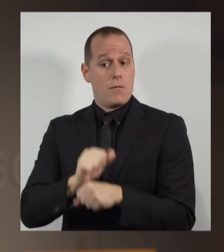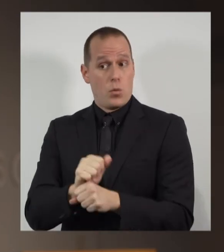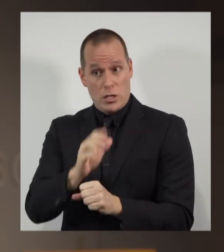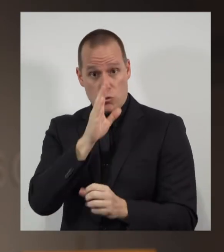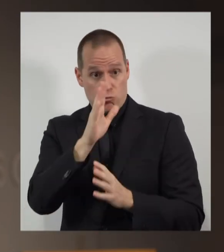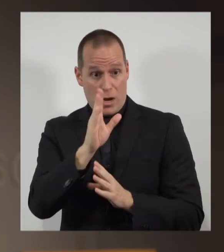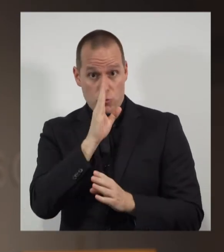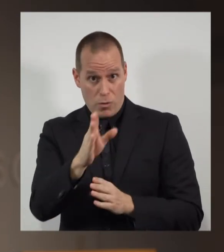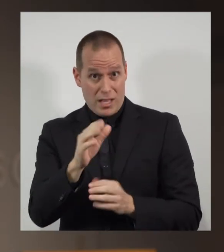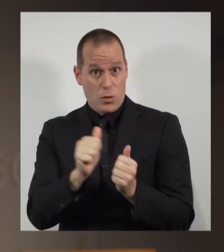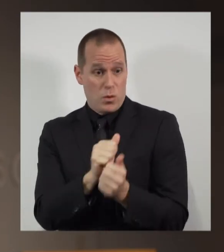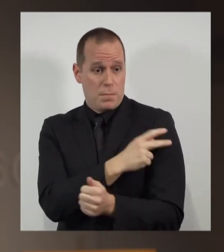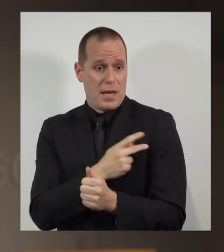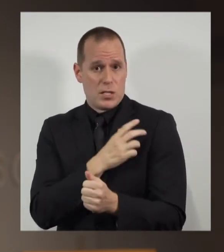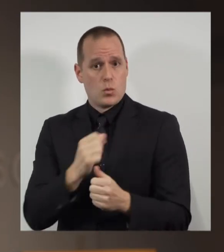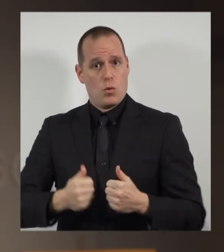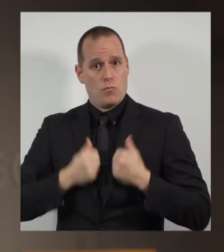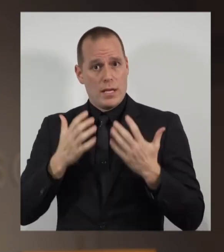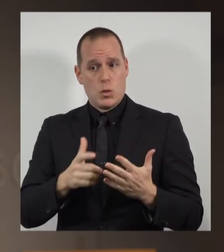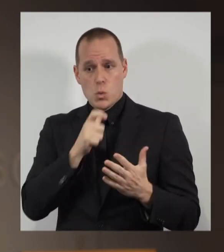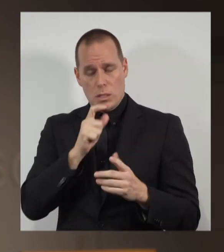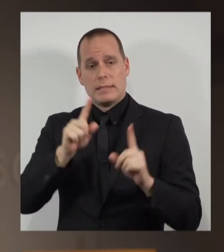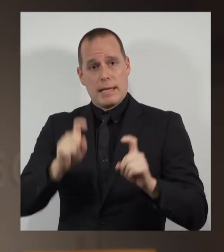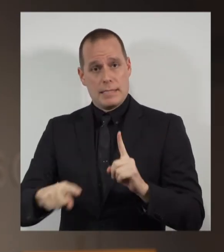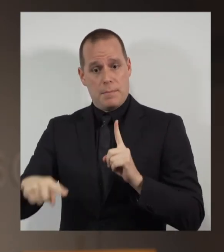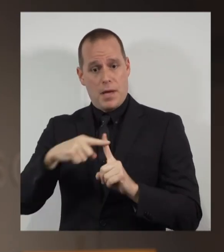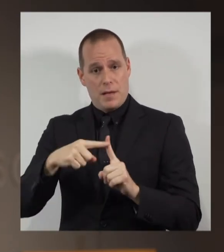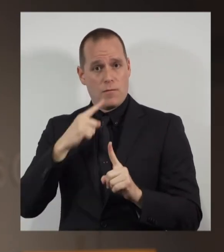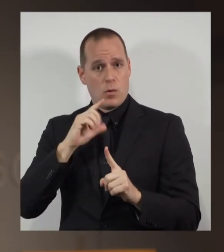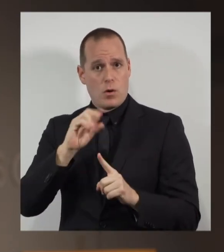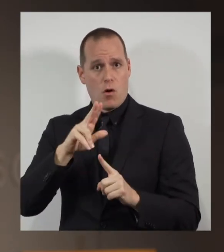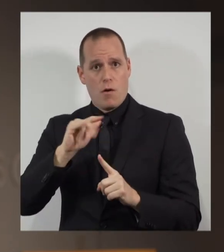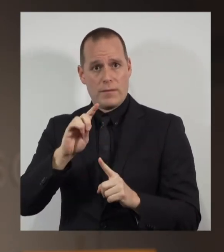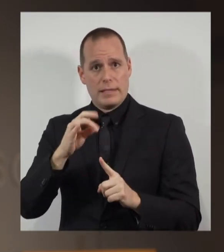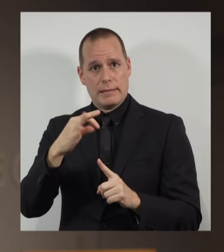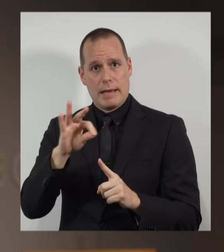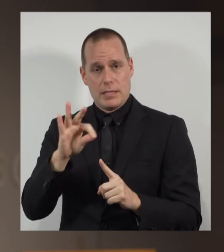Staff working directly with patients or residents who have tested positive for COVID-19 will